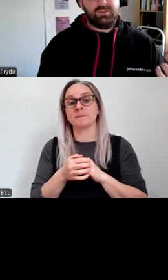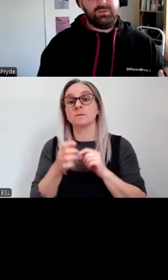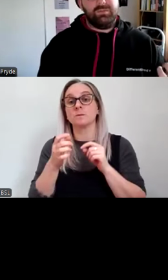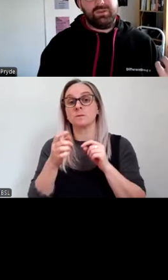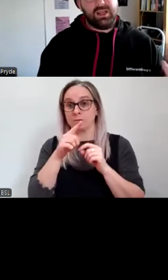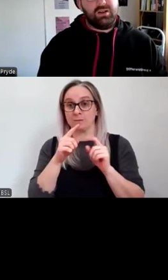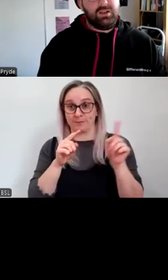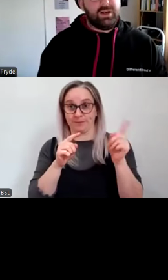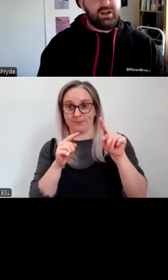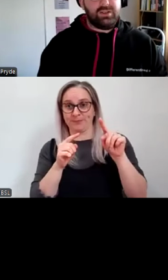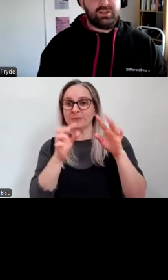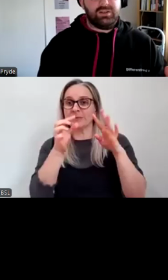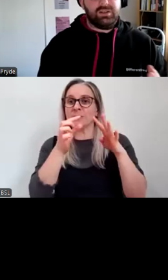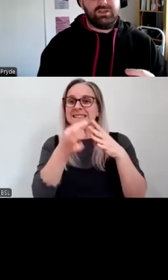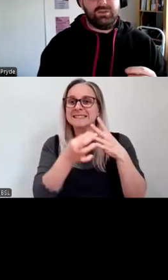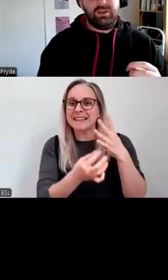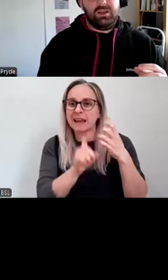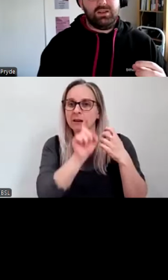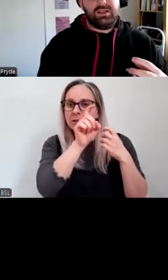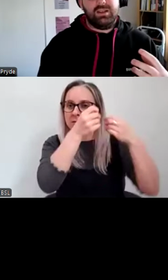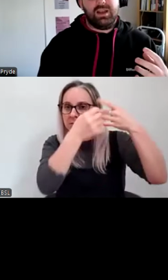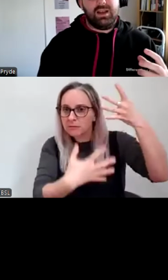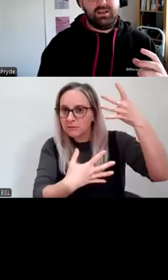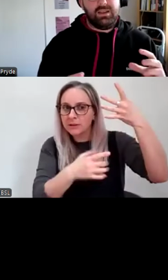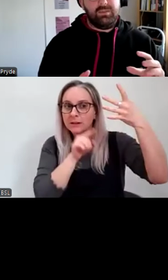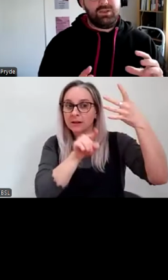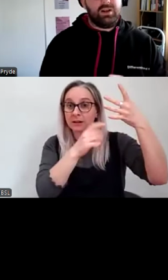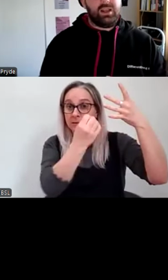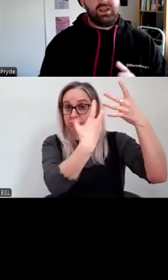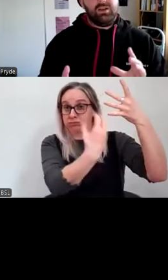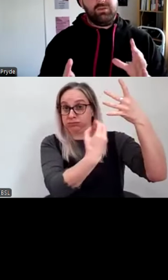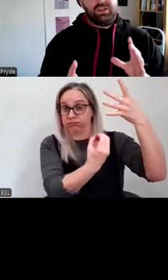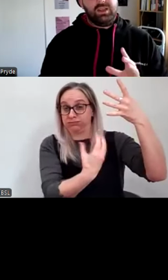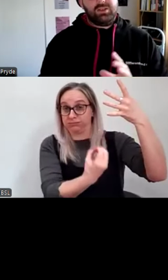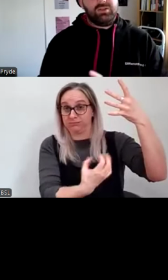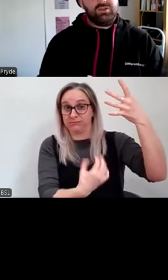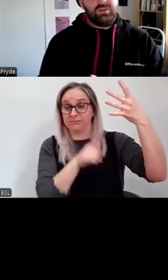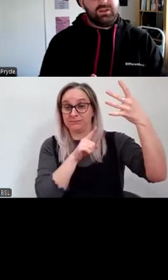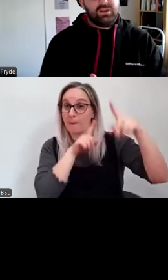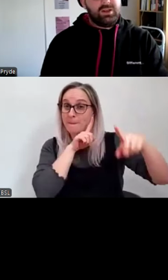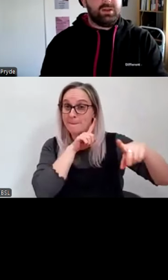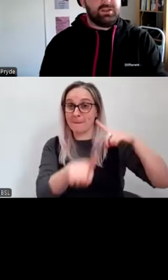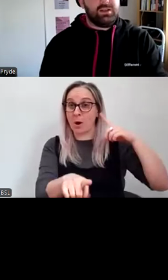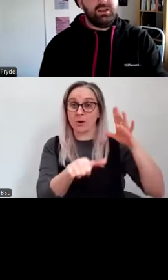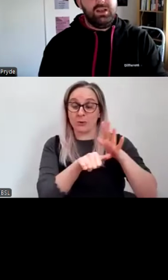this will present all of our errors to us. We can see that the majority of the issues within the Metro website